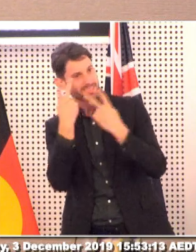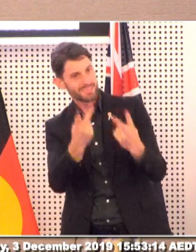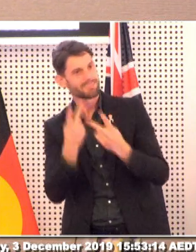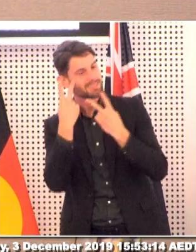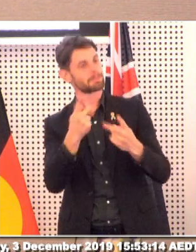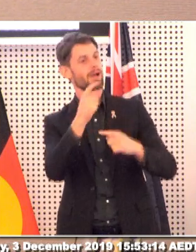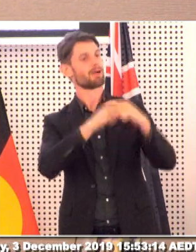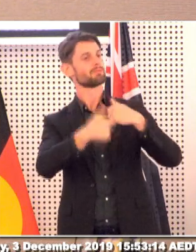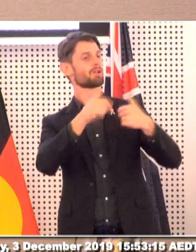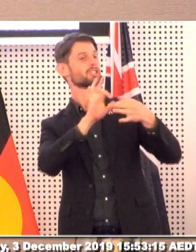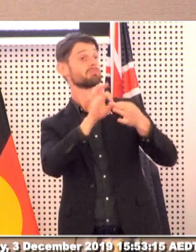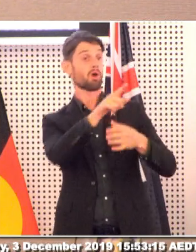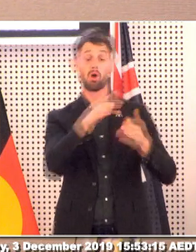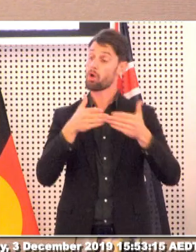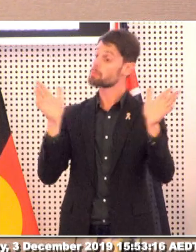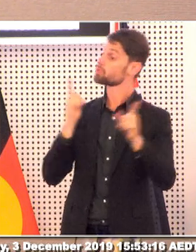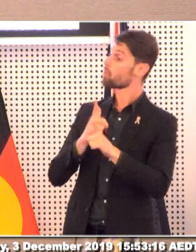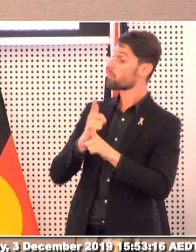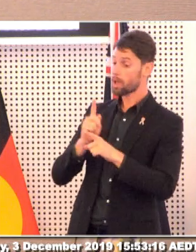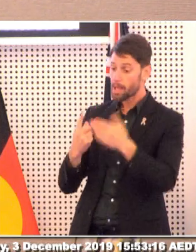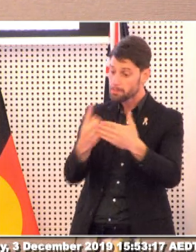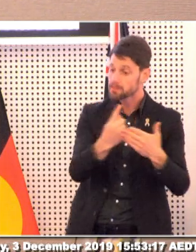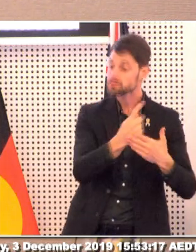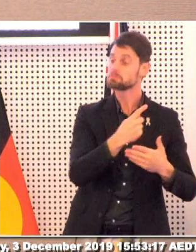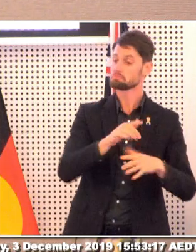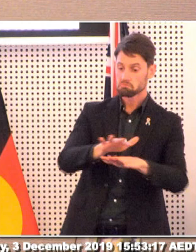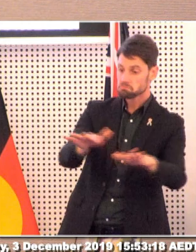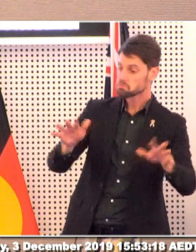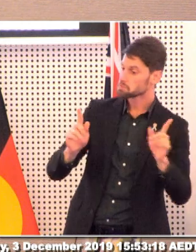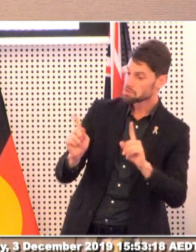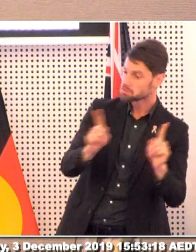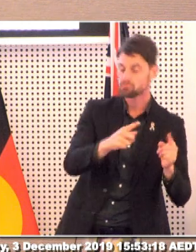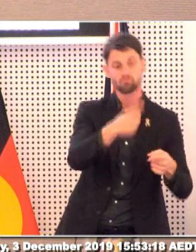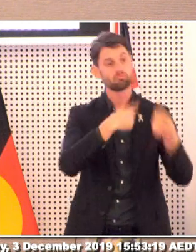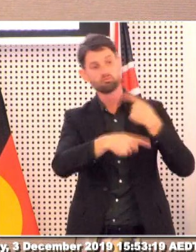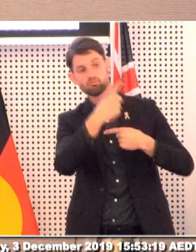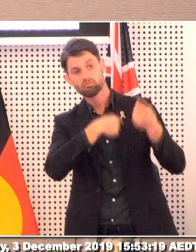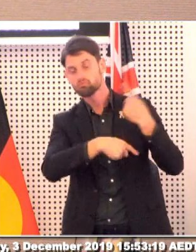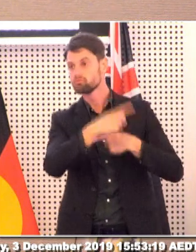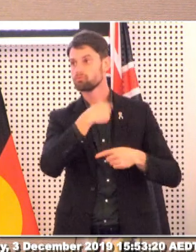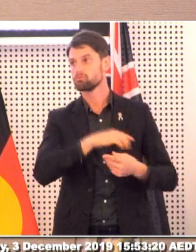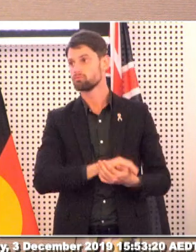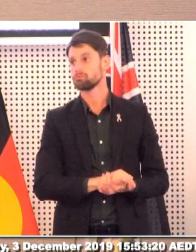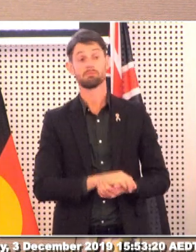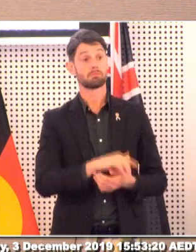guys are doing, what’s happened, whether – whether or not there have been incidents.